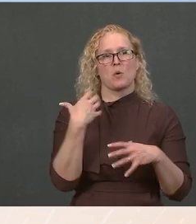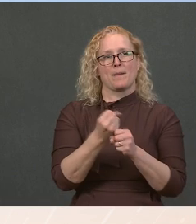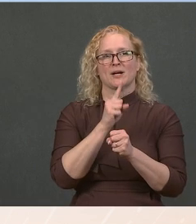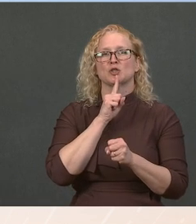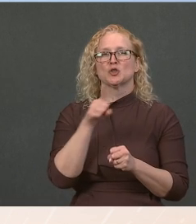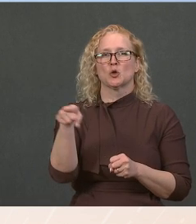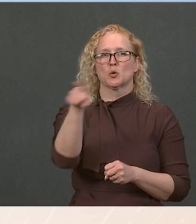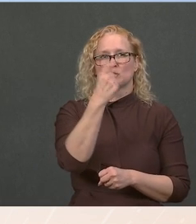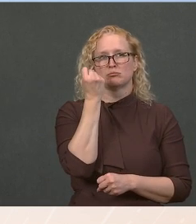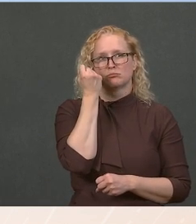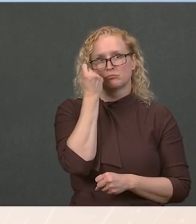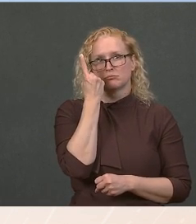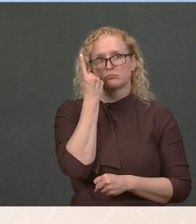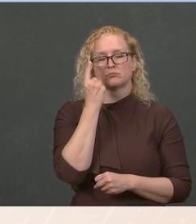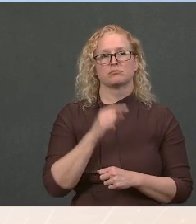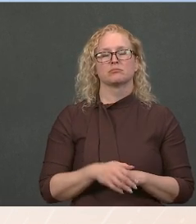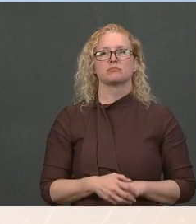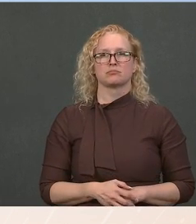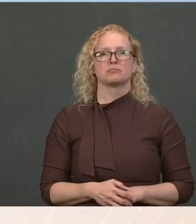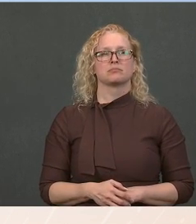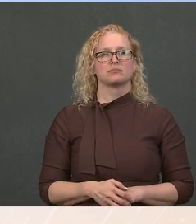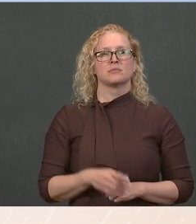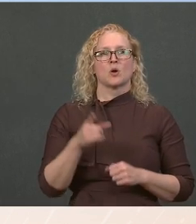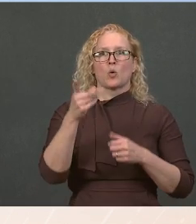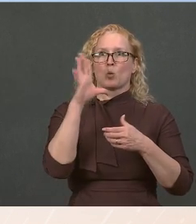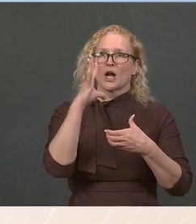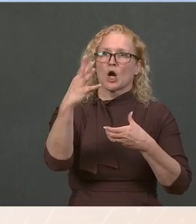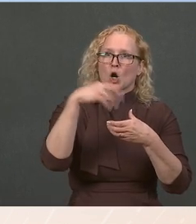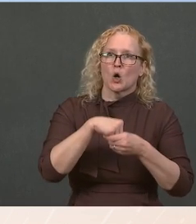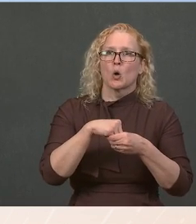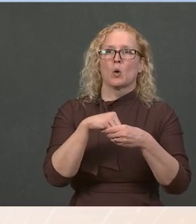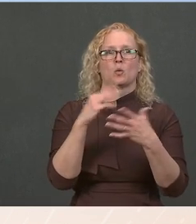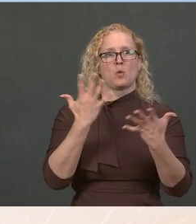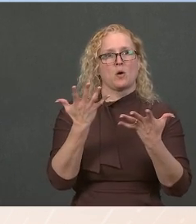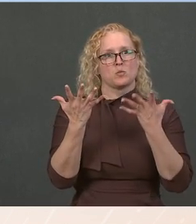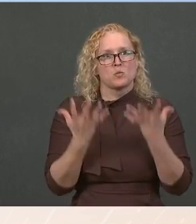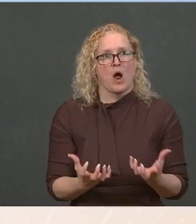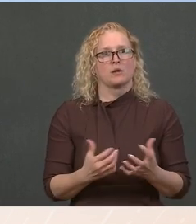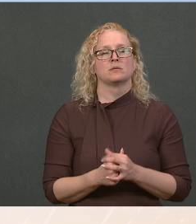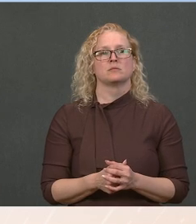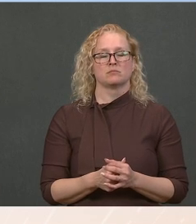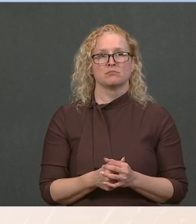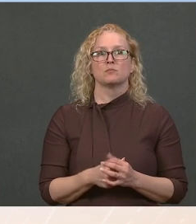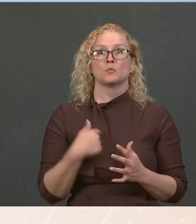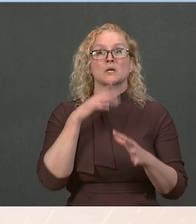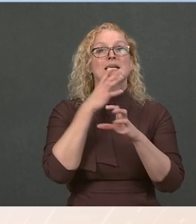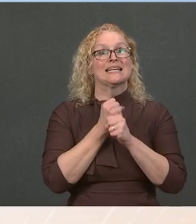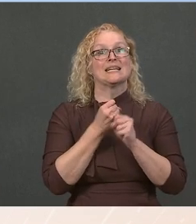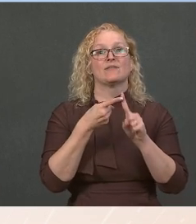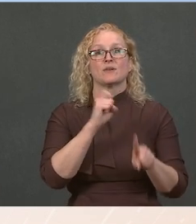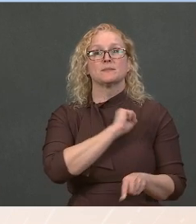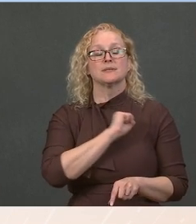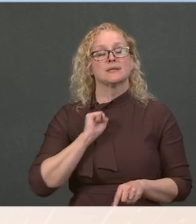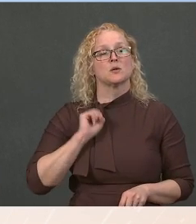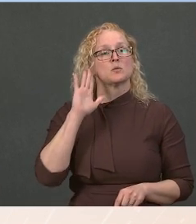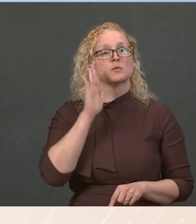that is going to get the 50 -- the 50 votes from the Senate. So we're just moving forward with where we are. We put -- he put together the framework.